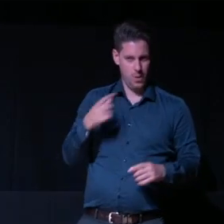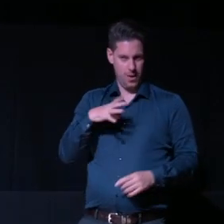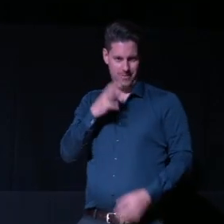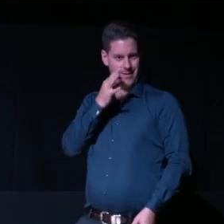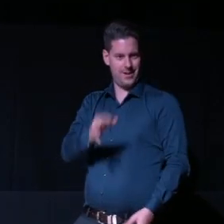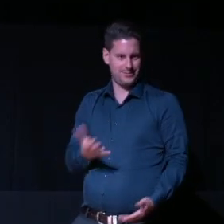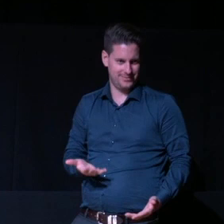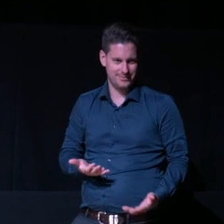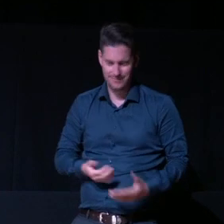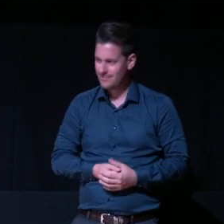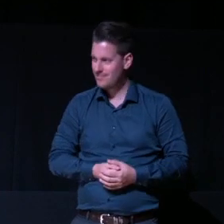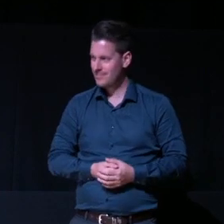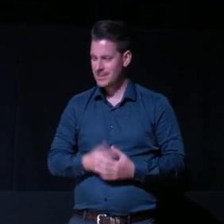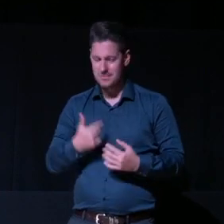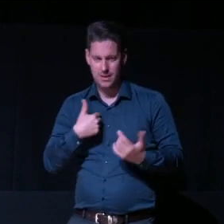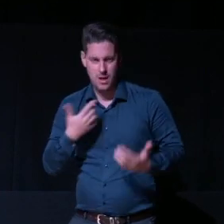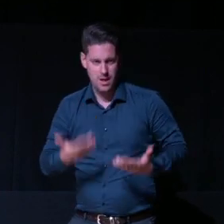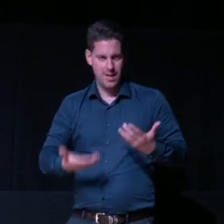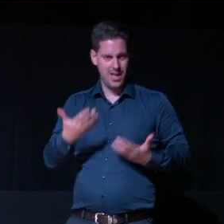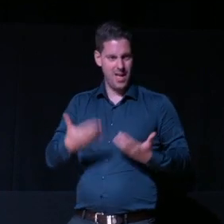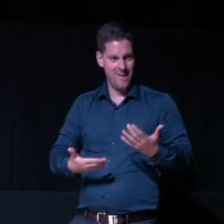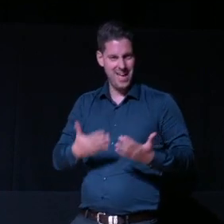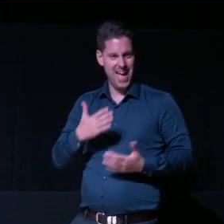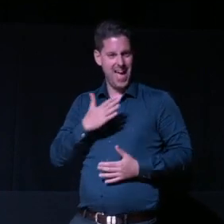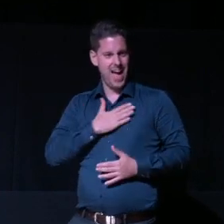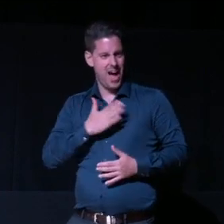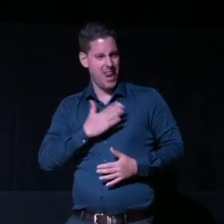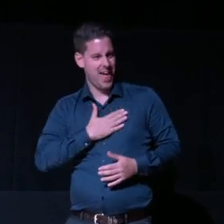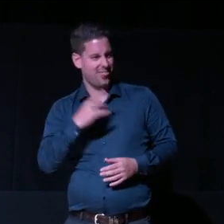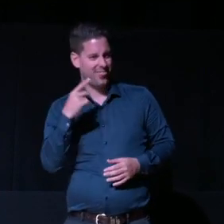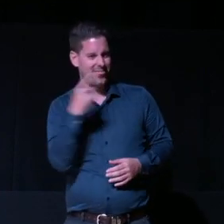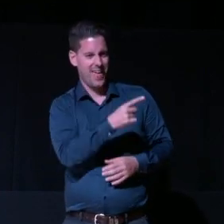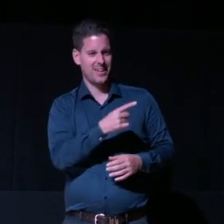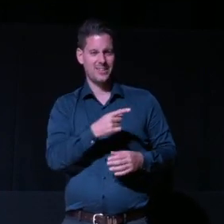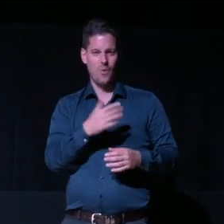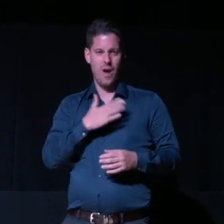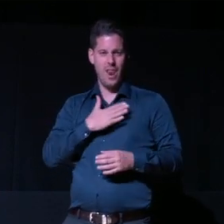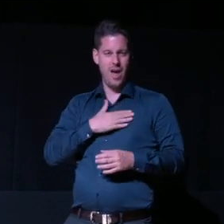because we're like oh but I like Manhattan and Annie Hall is great movie.